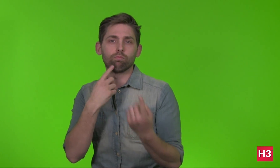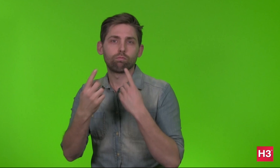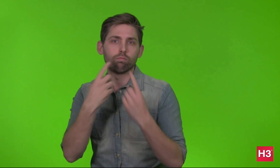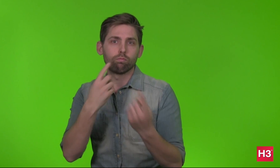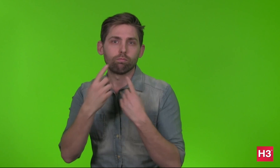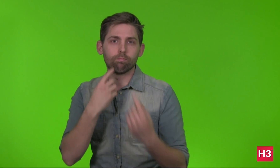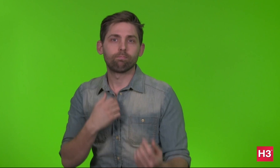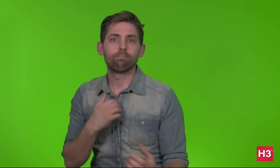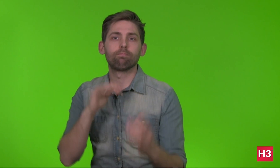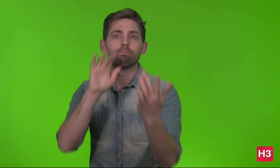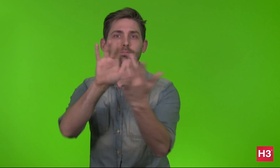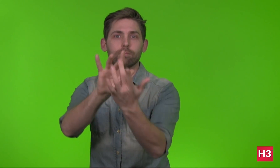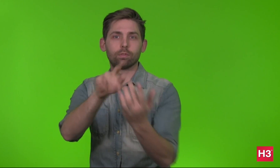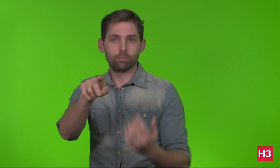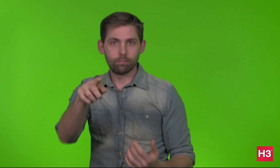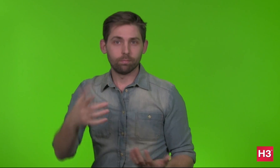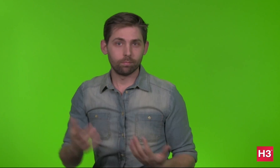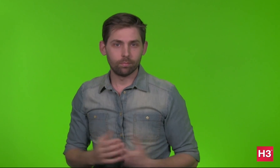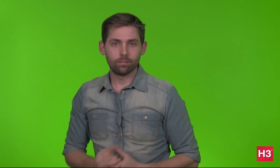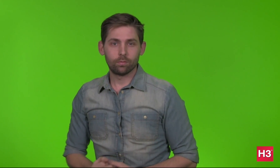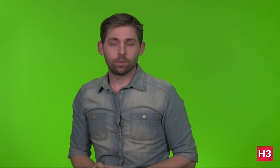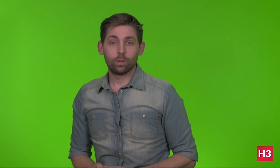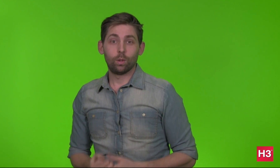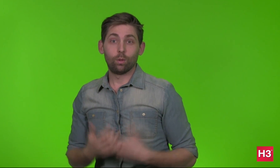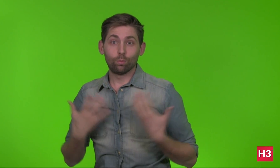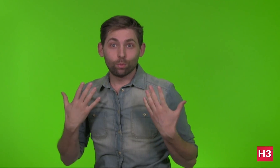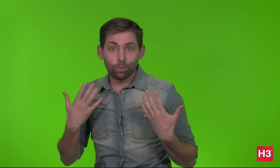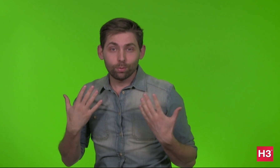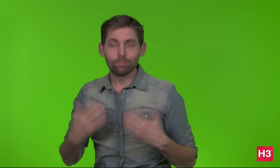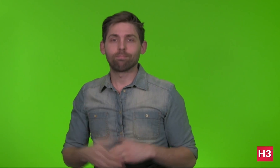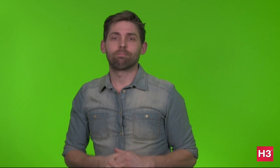You can contact us at [opportunities@h3world.tv]